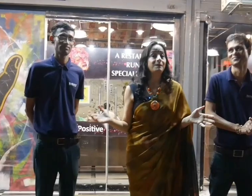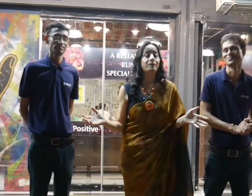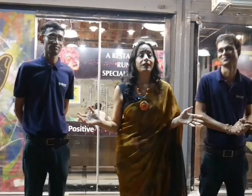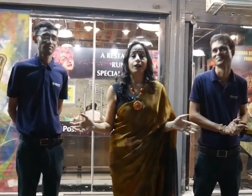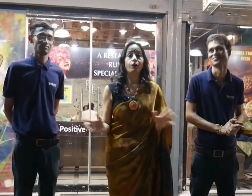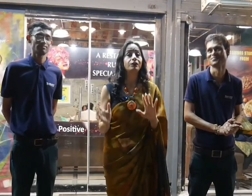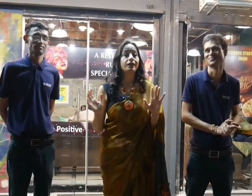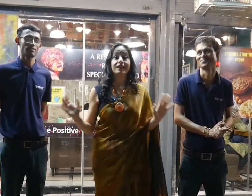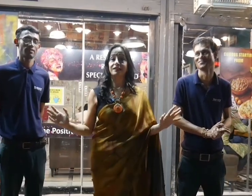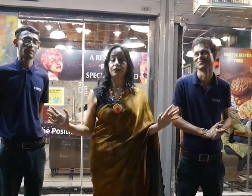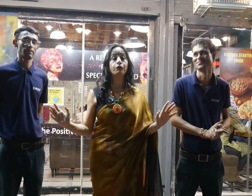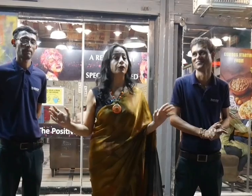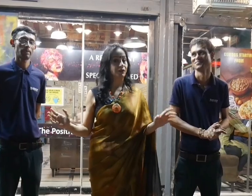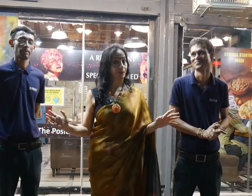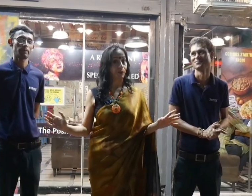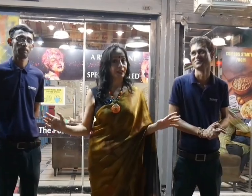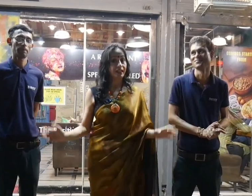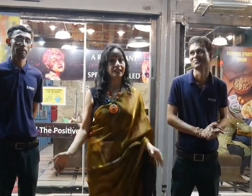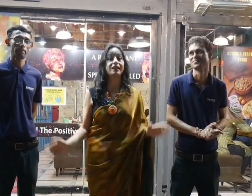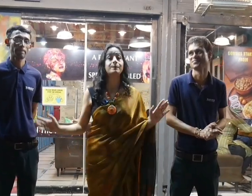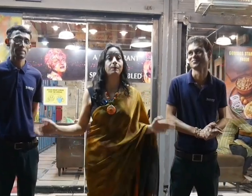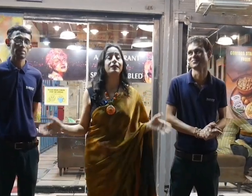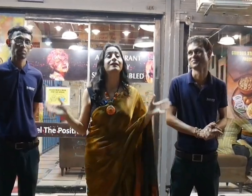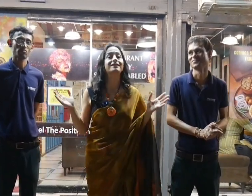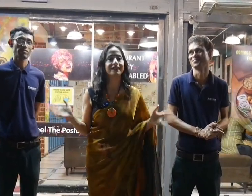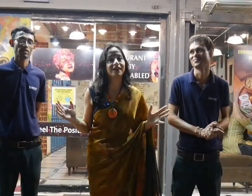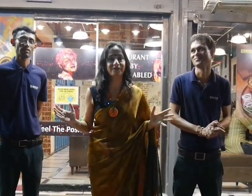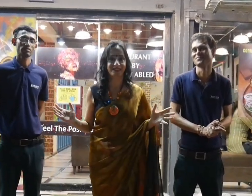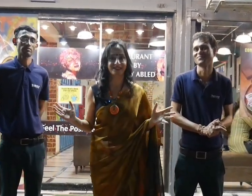these people are not asking for your support, these people deserve it